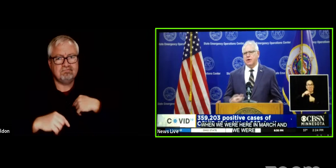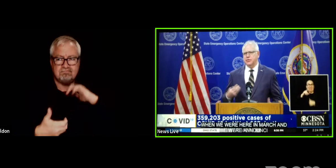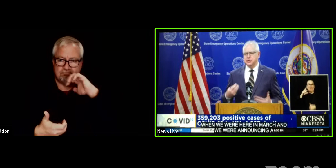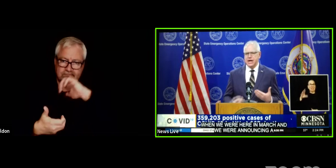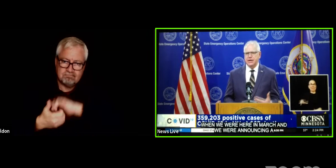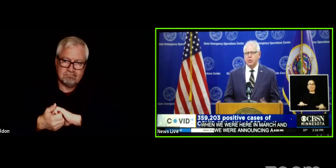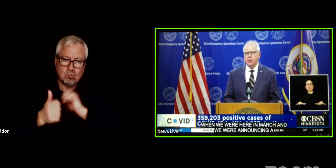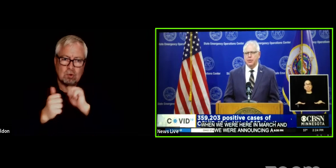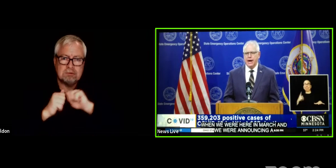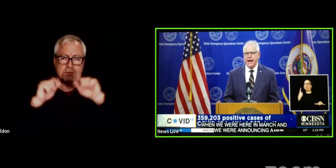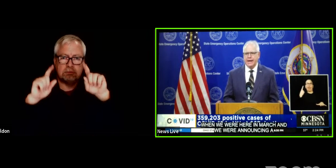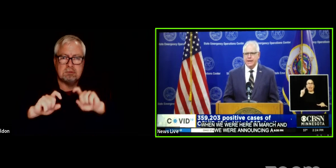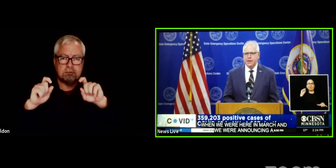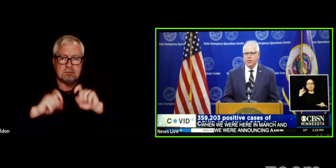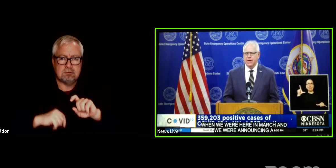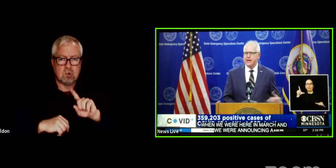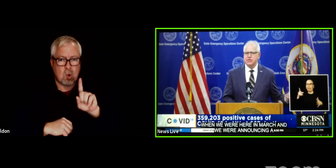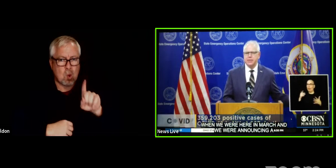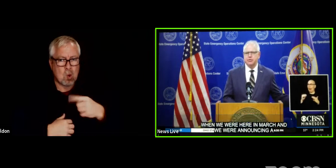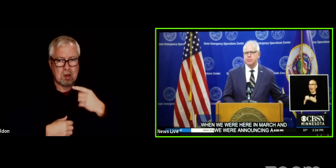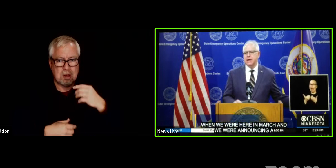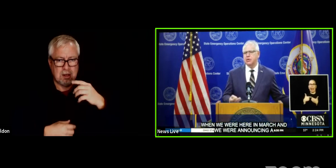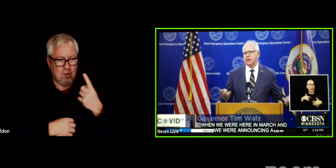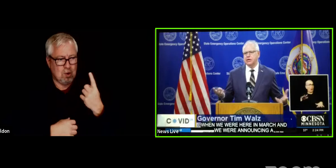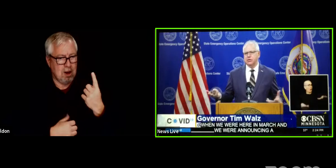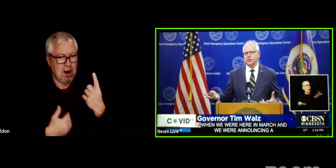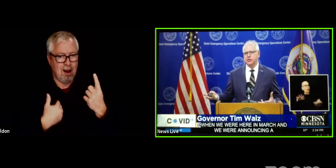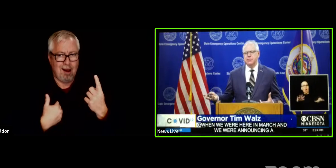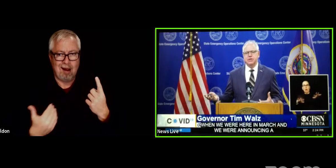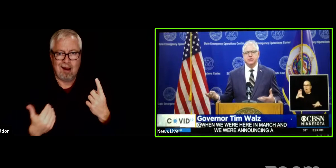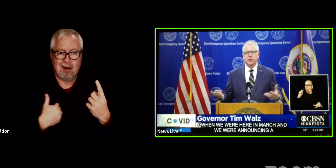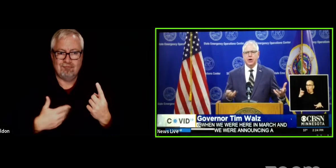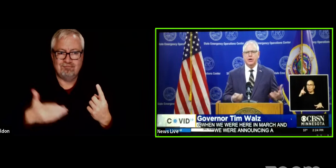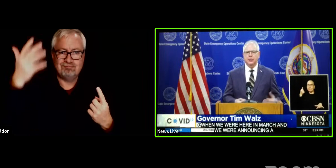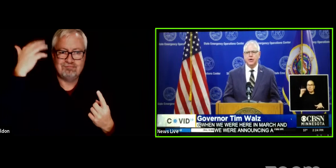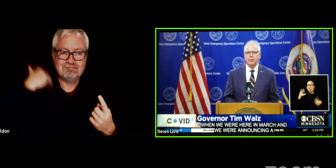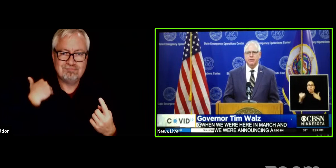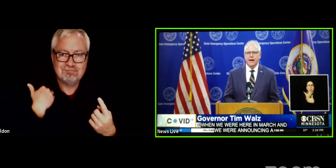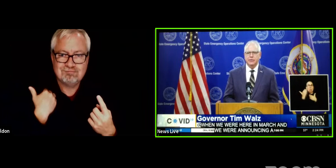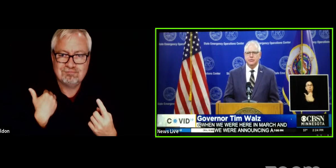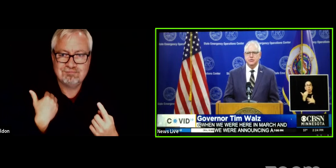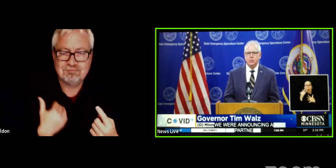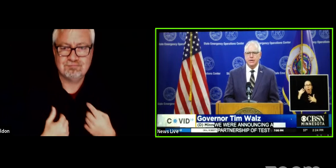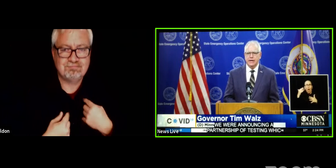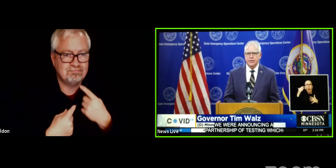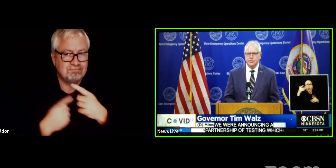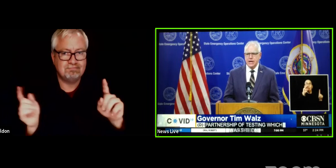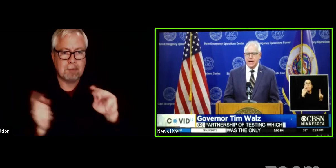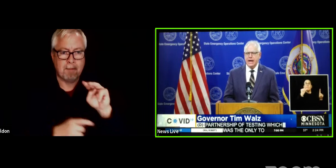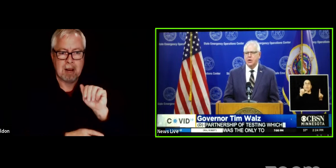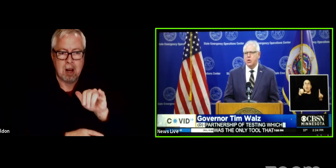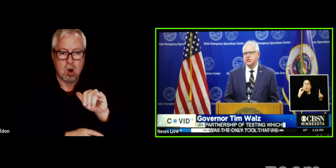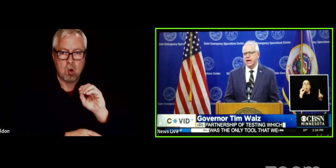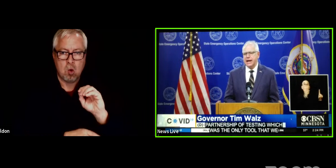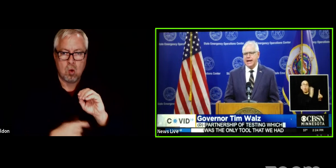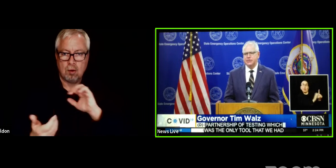UNDERSTANDING WHERE WE WERE AT, WE ANNOUNCED THAT BETWEEN MAYO CLINIC, UNIVERSITY OF MINNESOTA, OUR HEALTH CARE PROVIDERS AND SO MANY OTHERS AND A QUESTION GOT ASKED